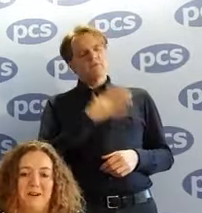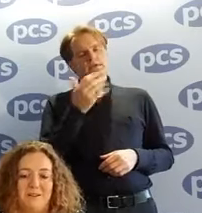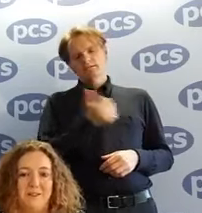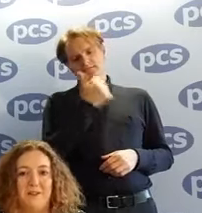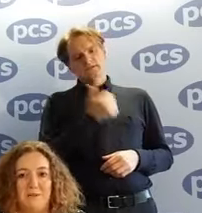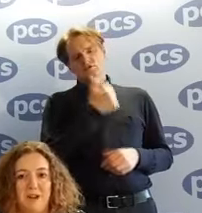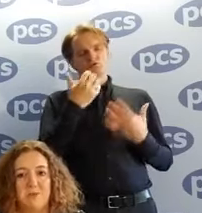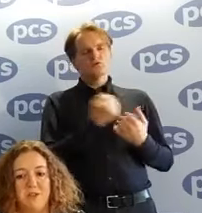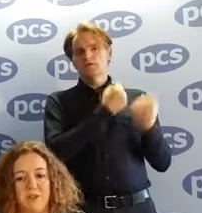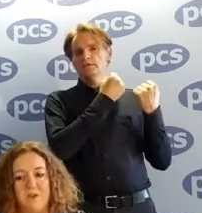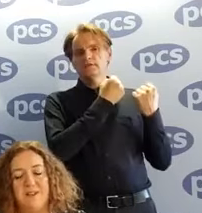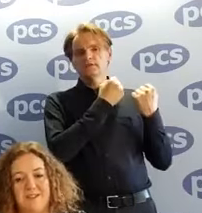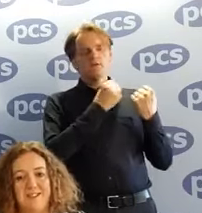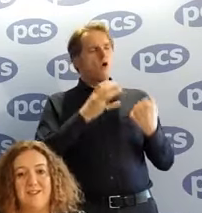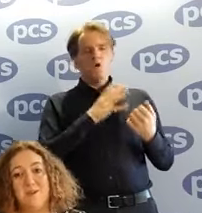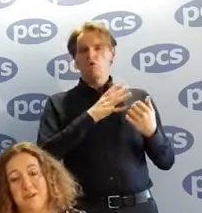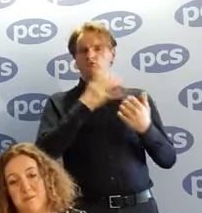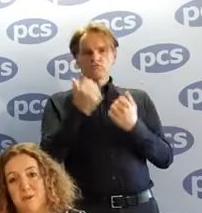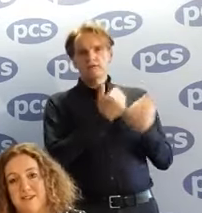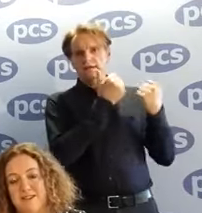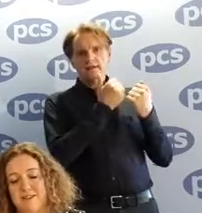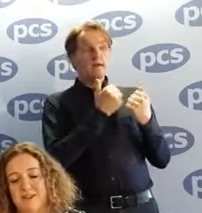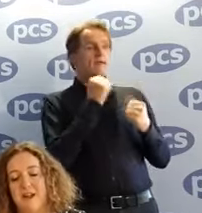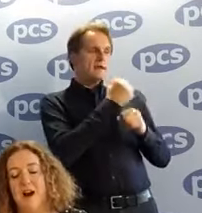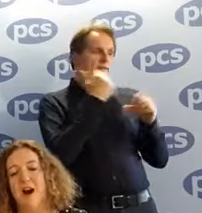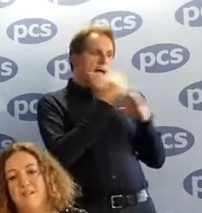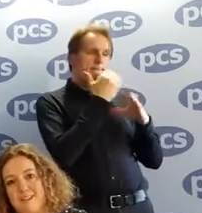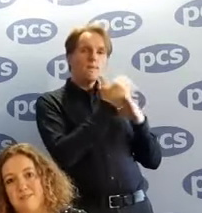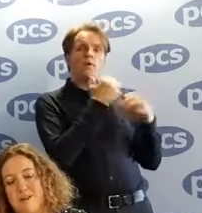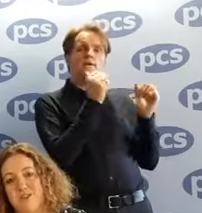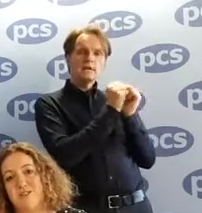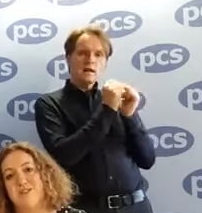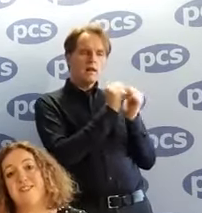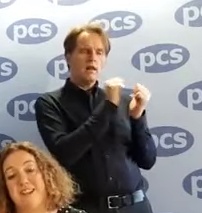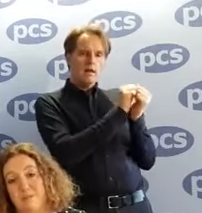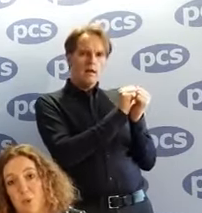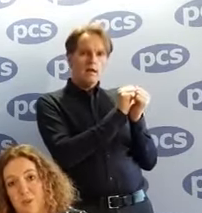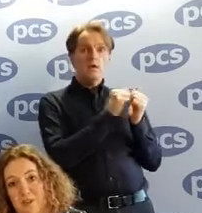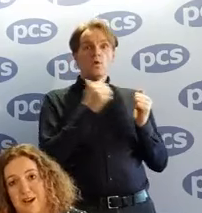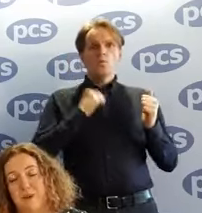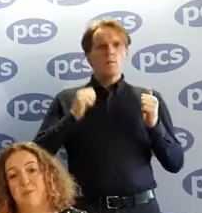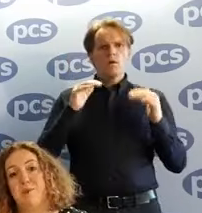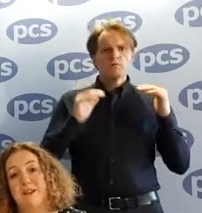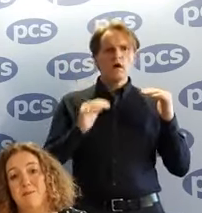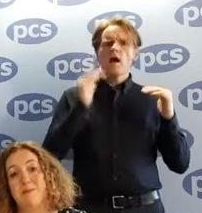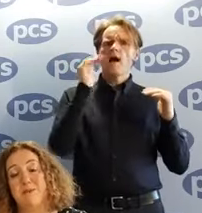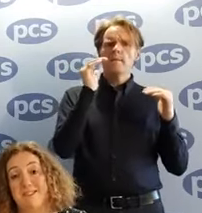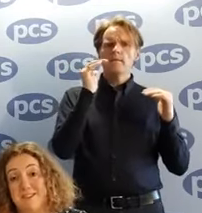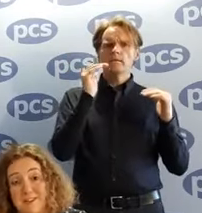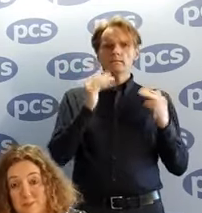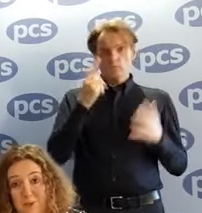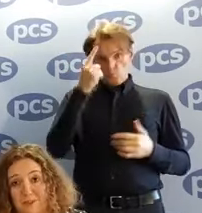part of the arrangement that you've entered into with the employee deal. Our aspiration is to get more than that, because we believe members deserve more